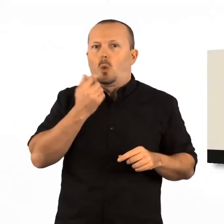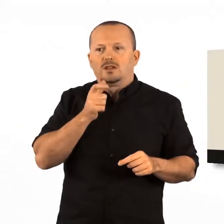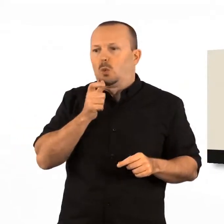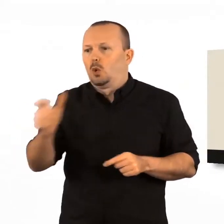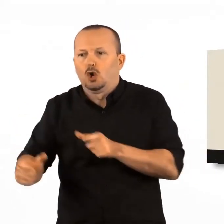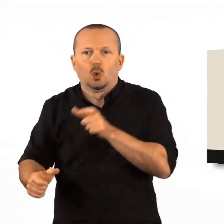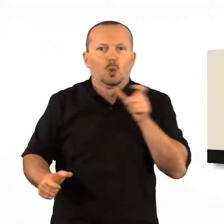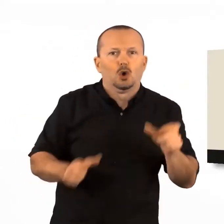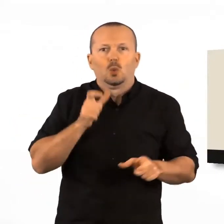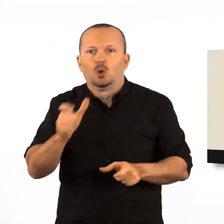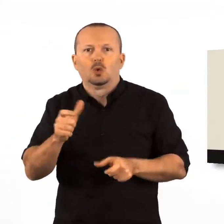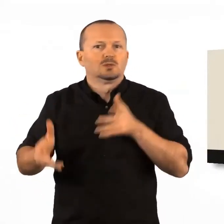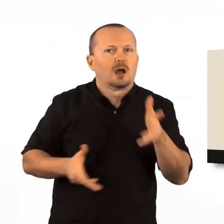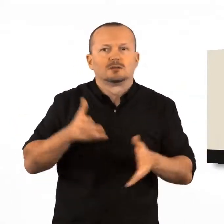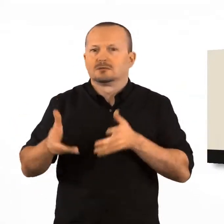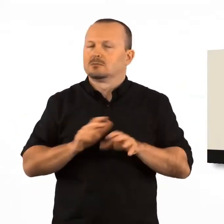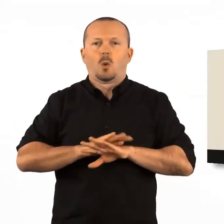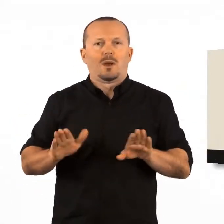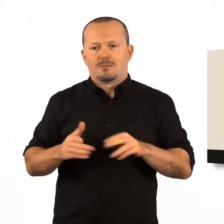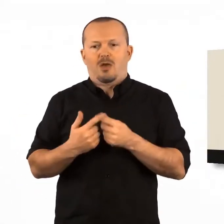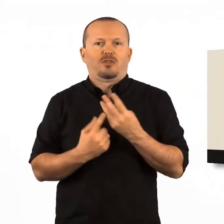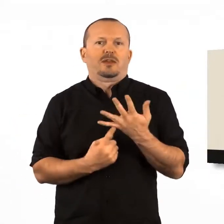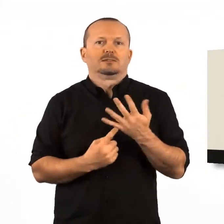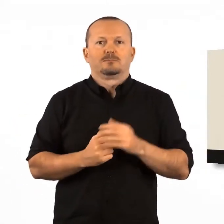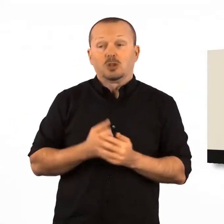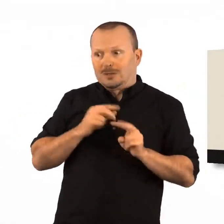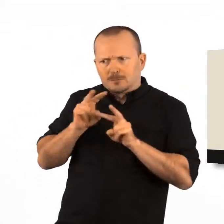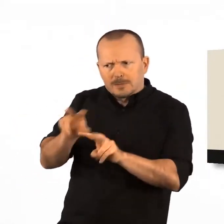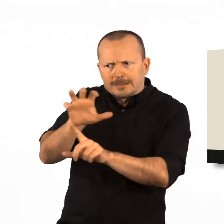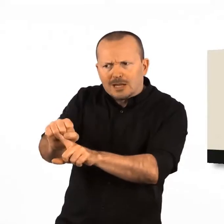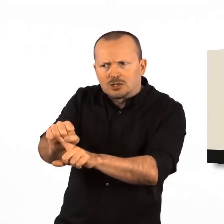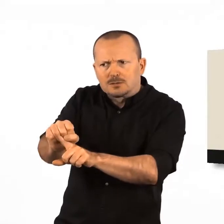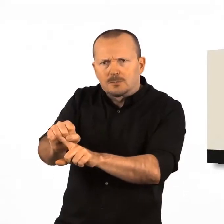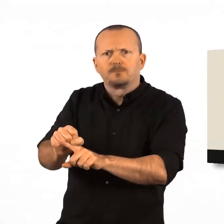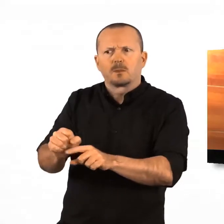into those turns, recognize them as such and then respond.